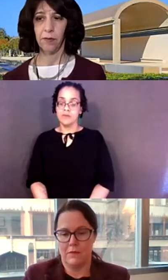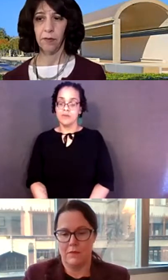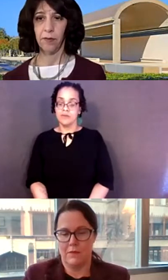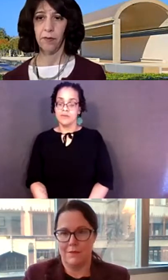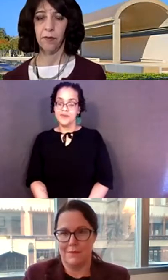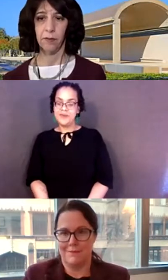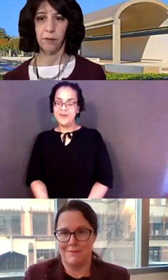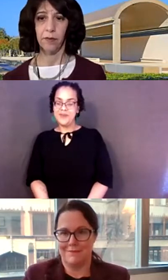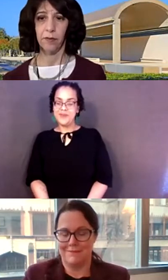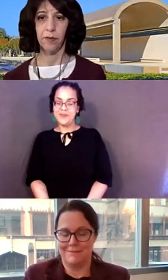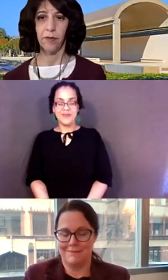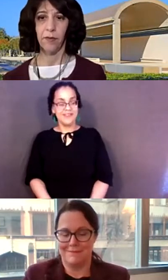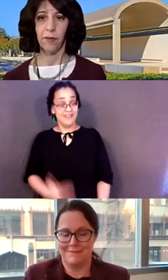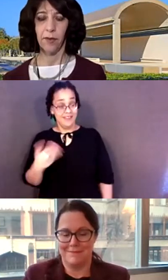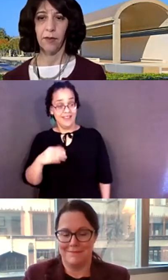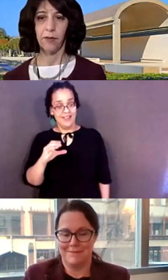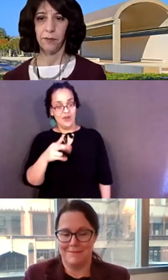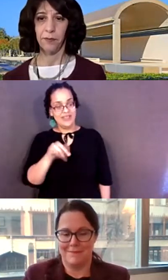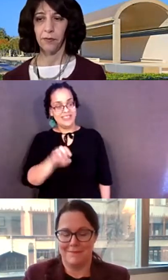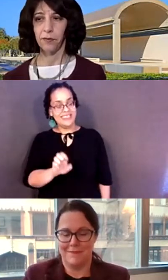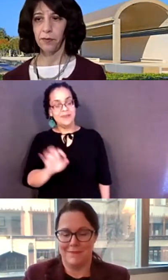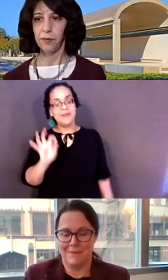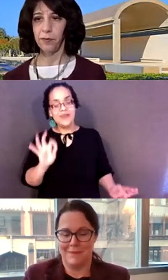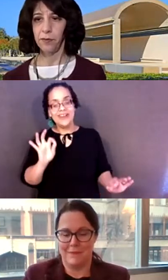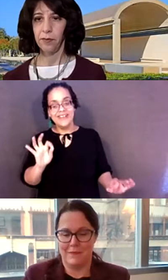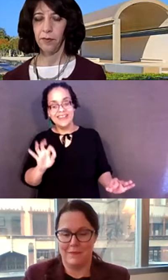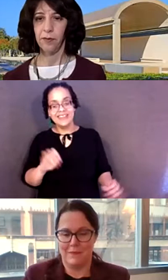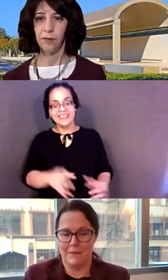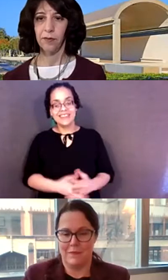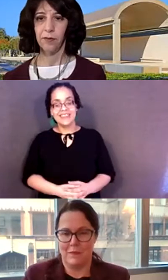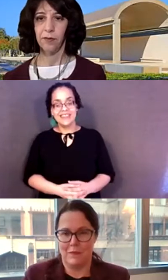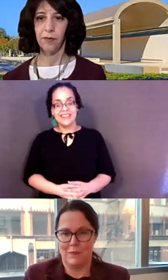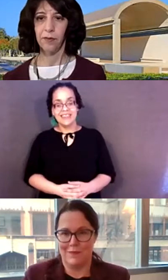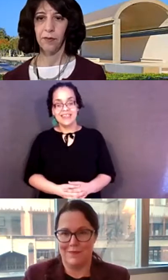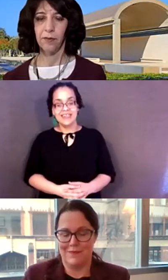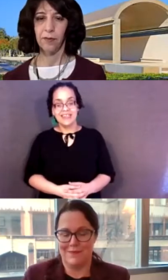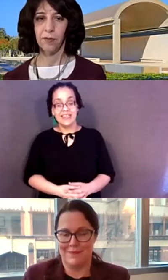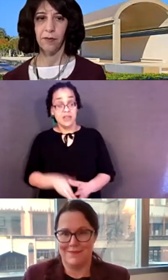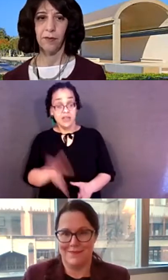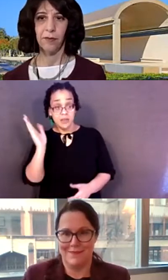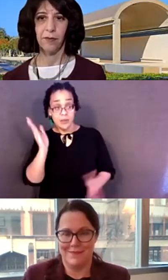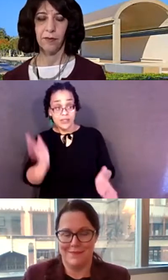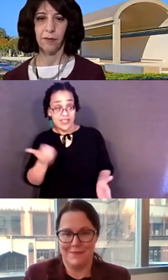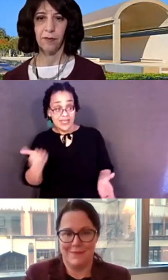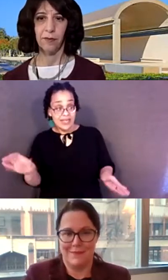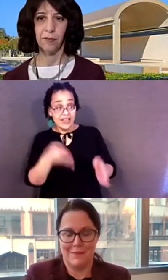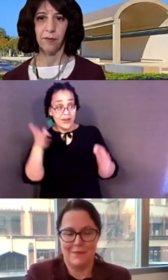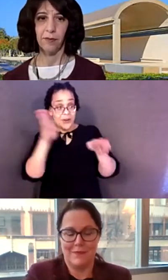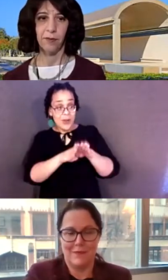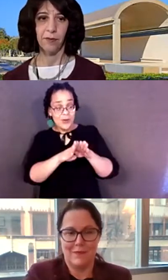This is Christine. Perfect. Well do our presenters have any closing thoughts?